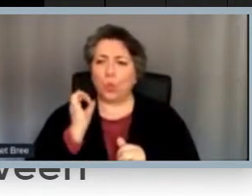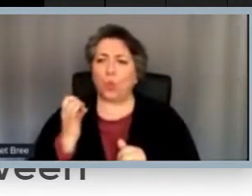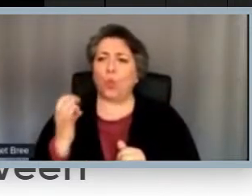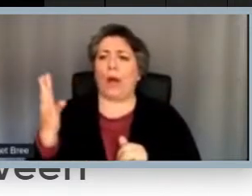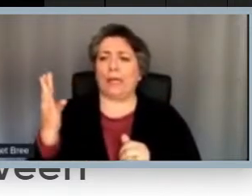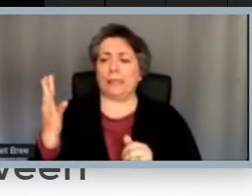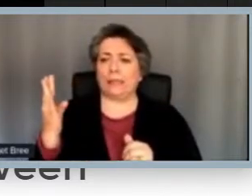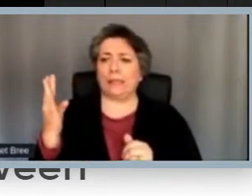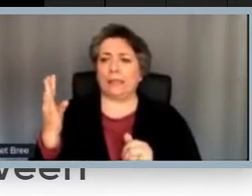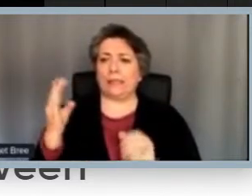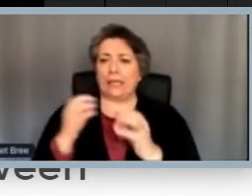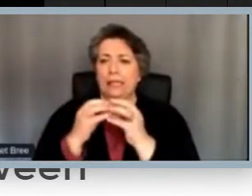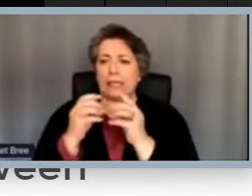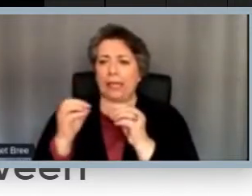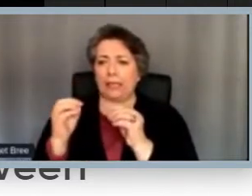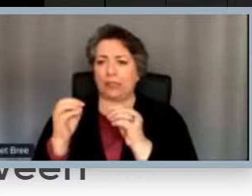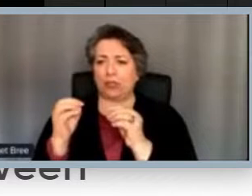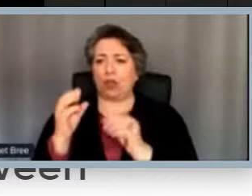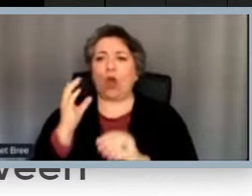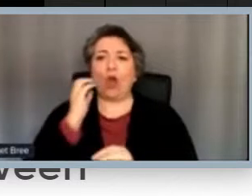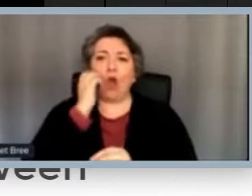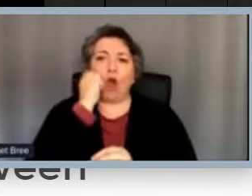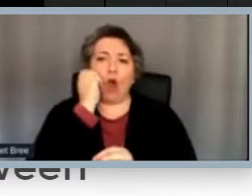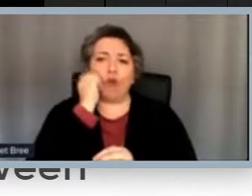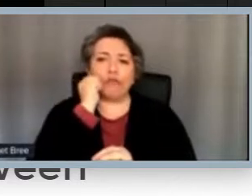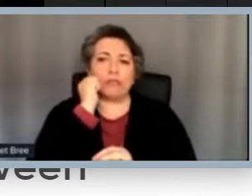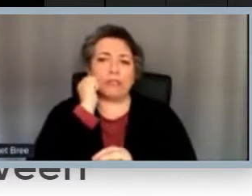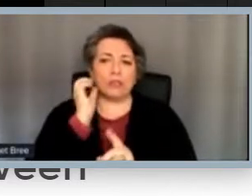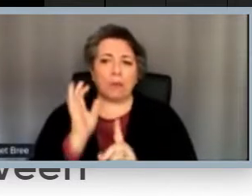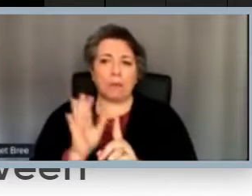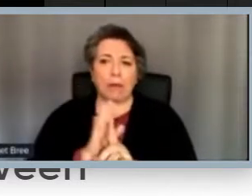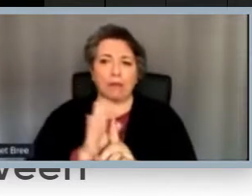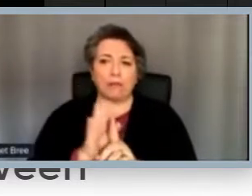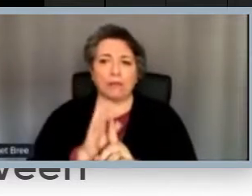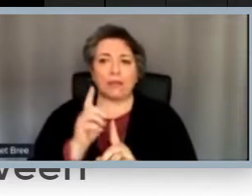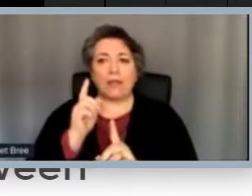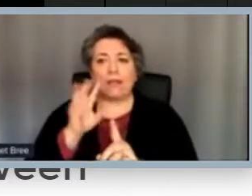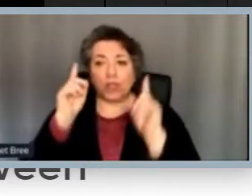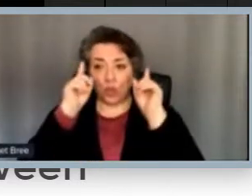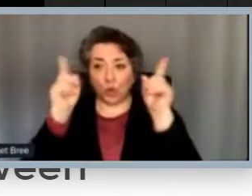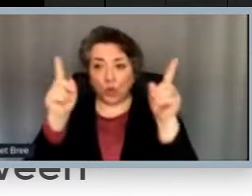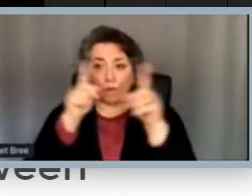background. This colour orange is from the University of Southampton brand, but I already happen